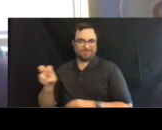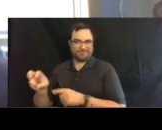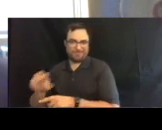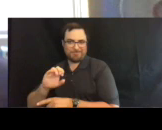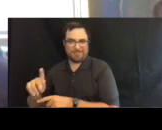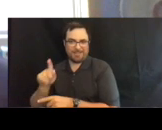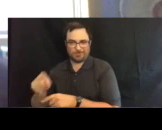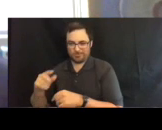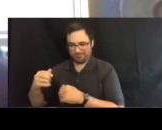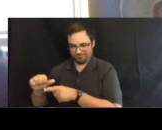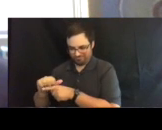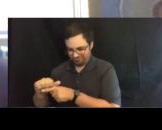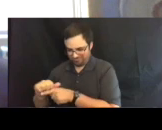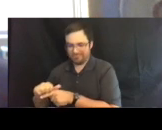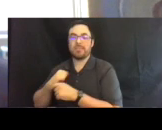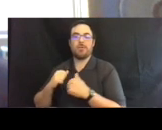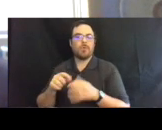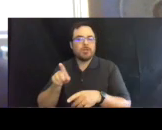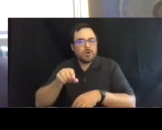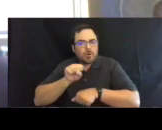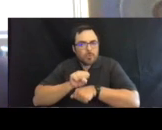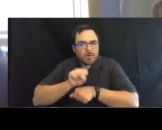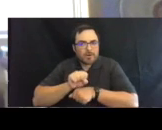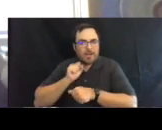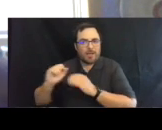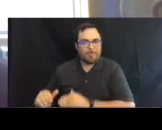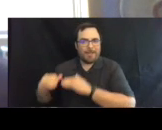bottom-up skills is to make sure that you have a finite